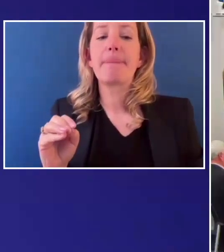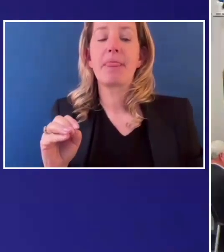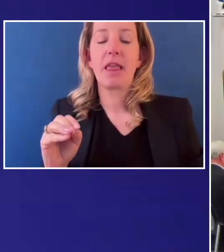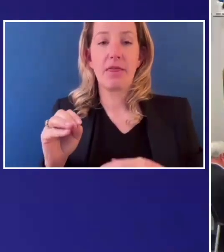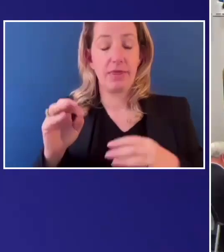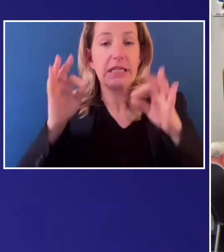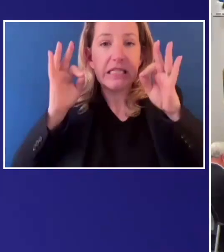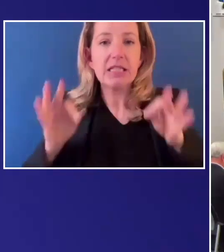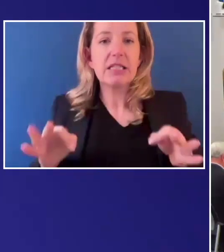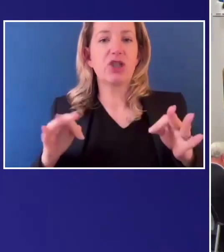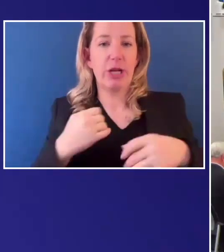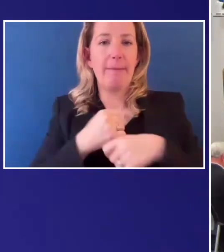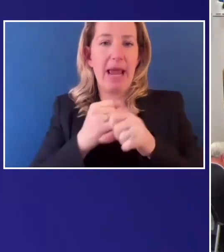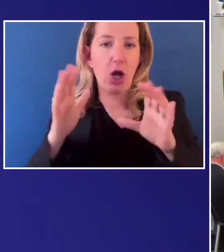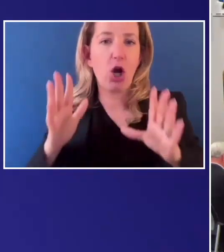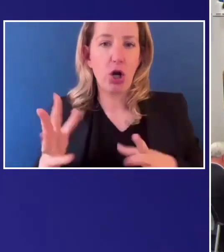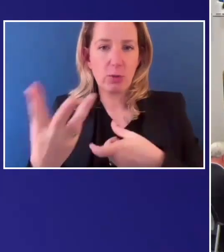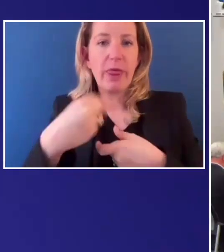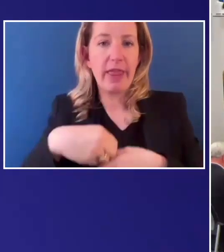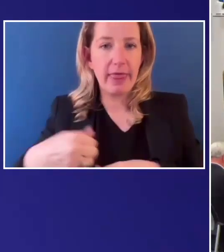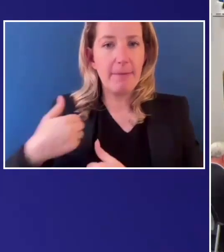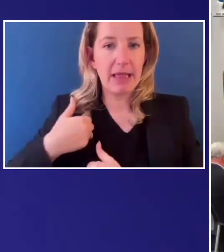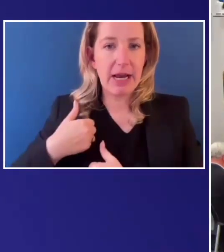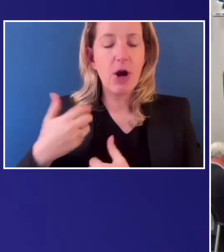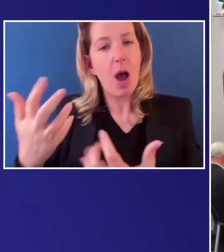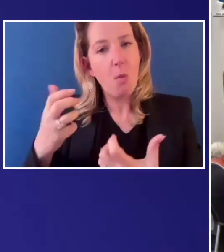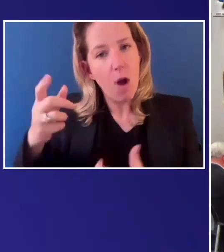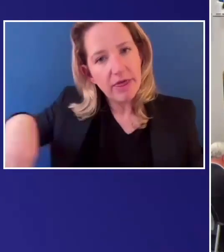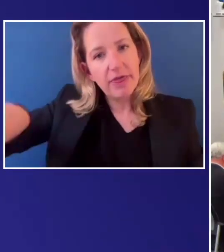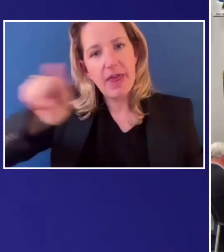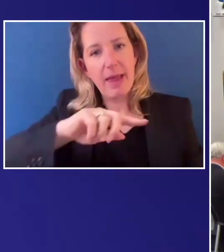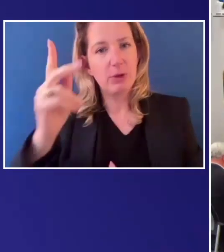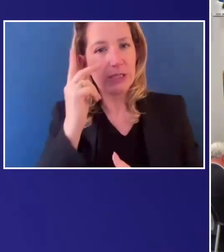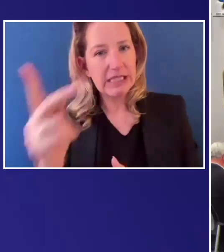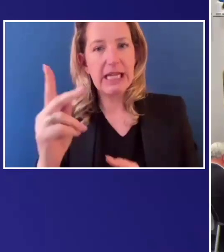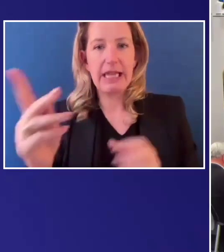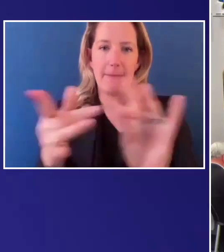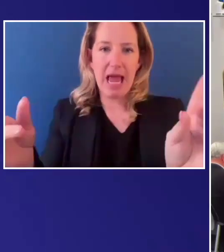military, I want them to be able to see that the message that we're sending here